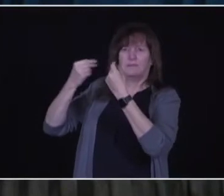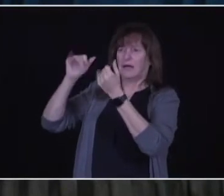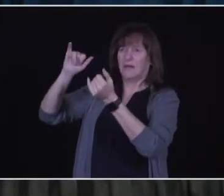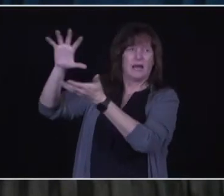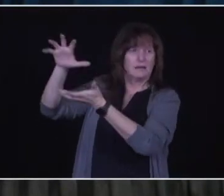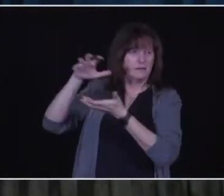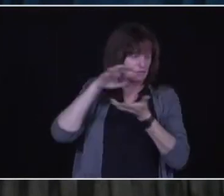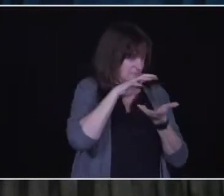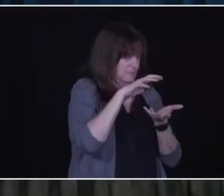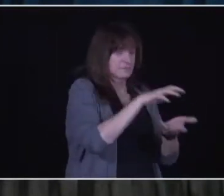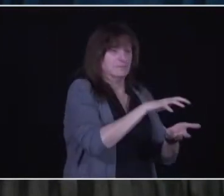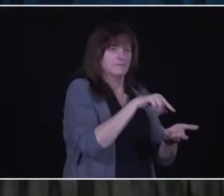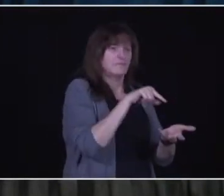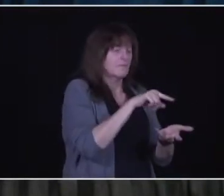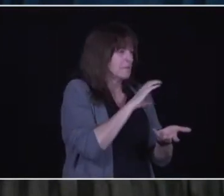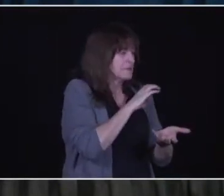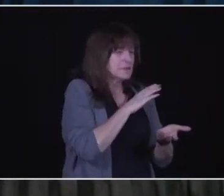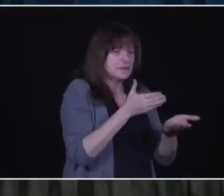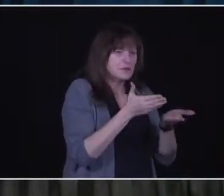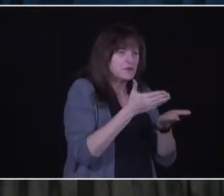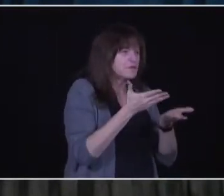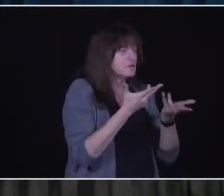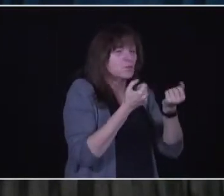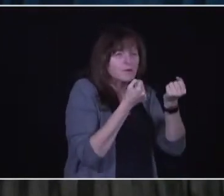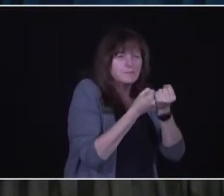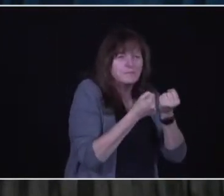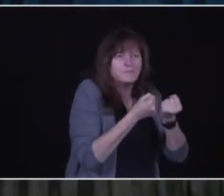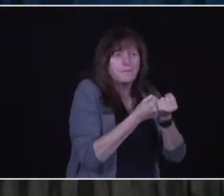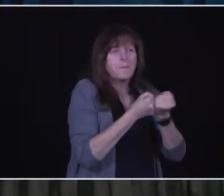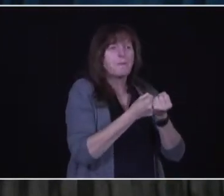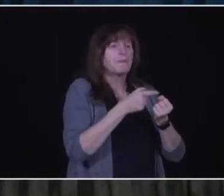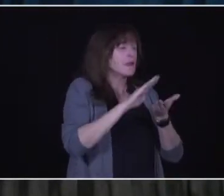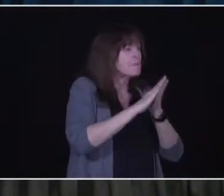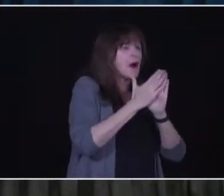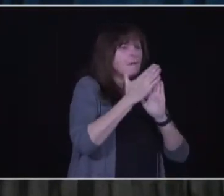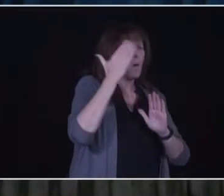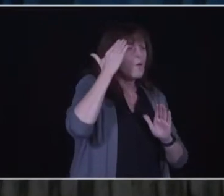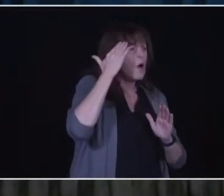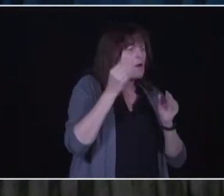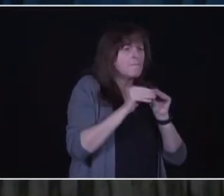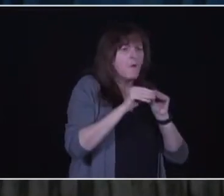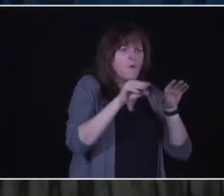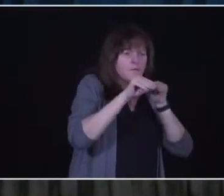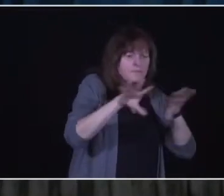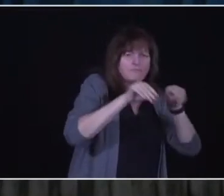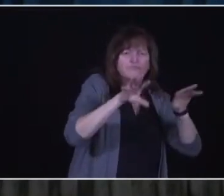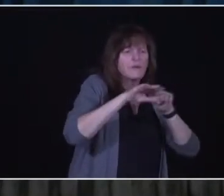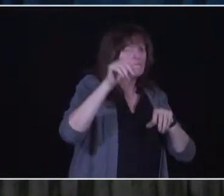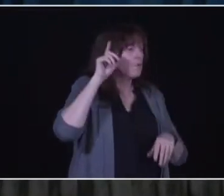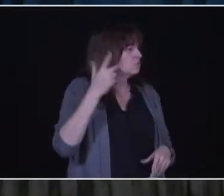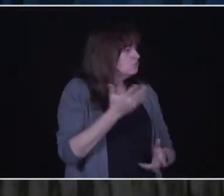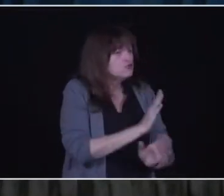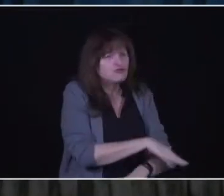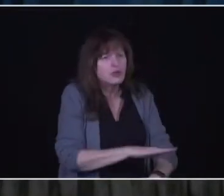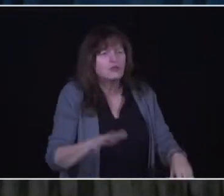Releasing new awareness and education tools for children, youth and indigenous communities and investing in new community-based supports